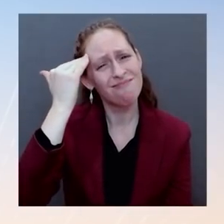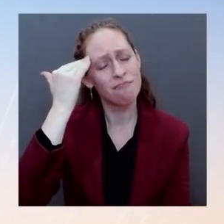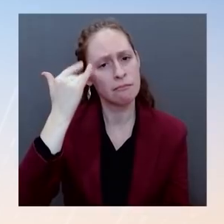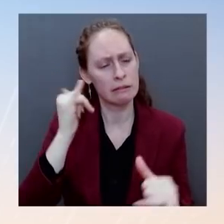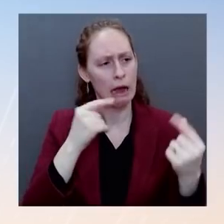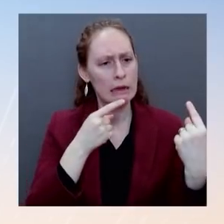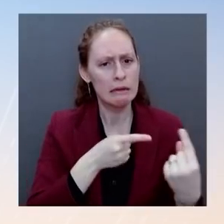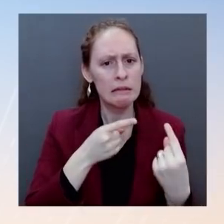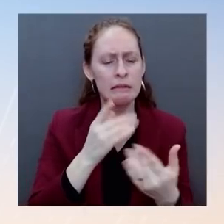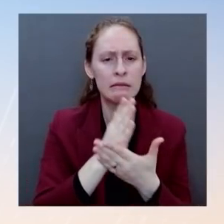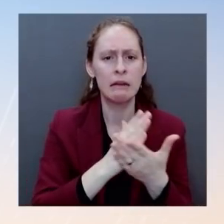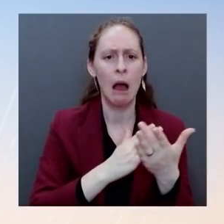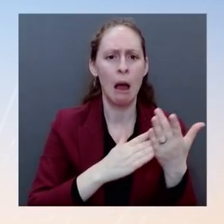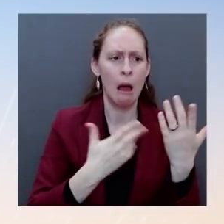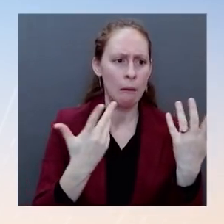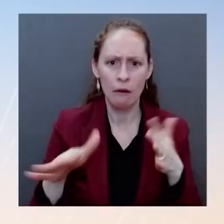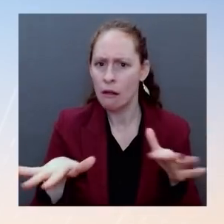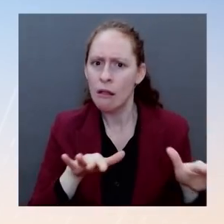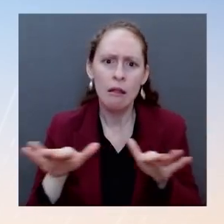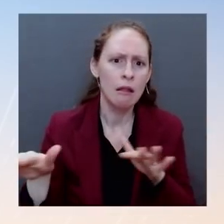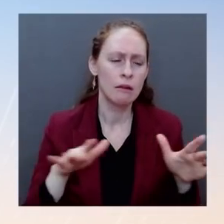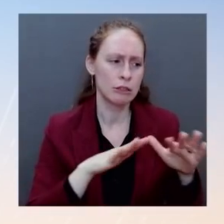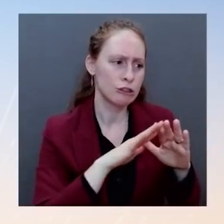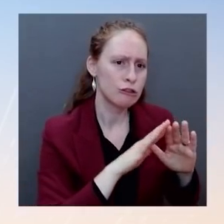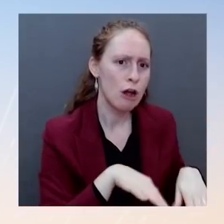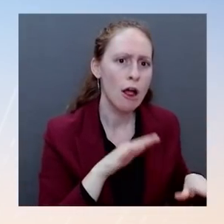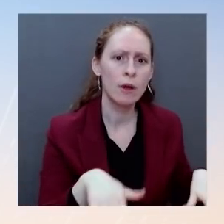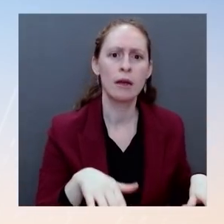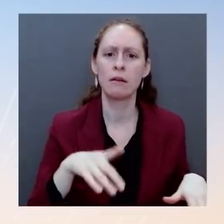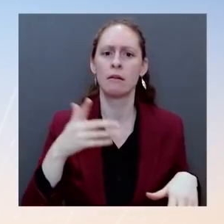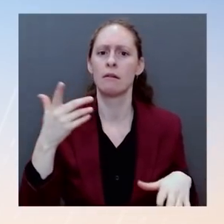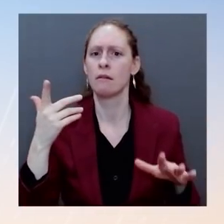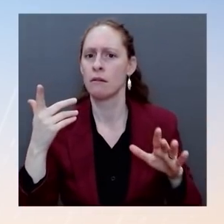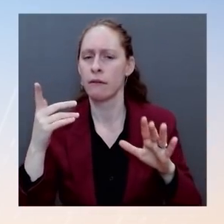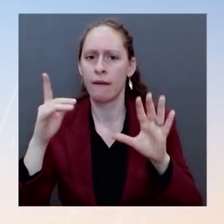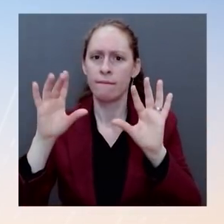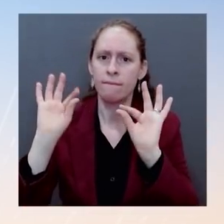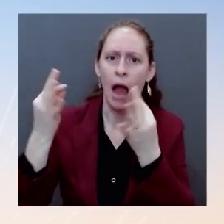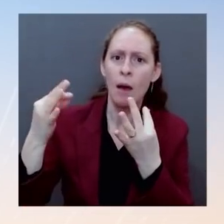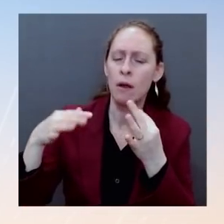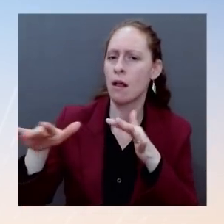want to get back to work but are held back because of the cost of actually finding a quality way